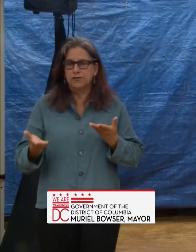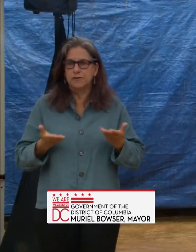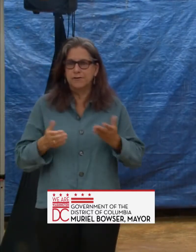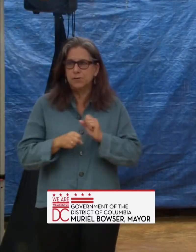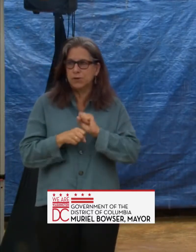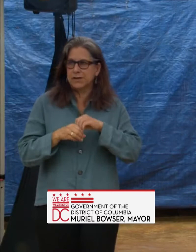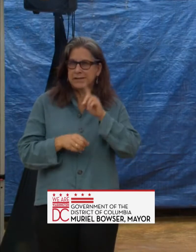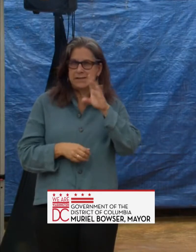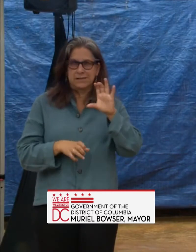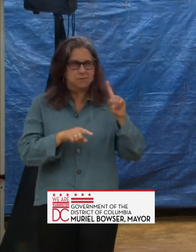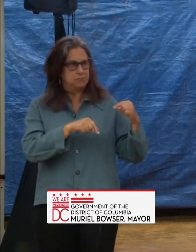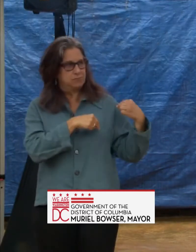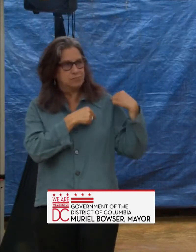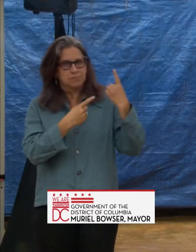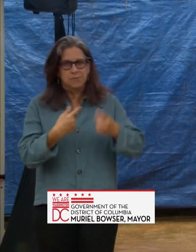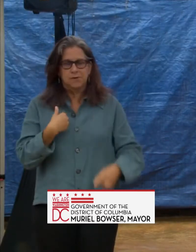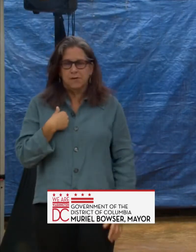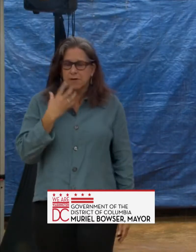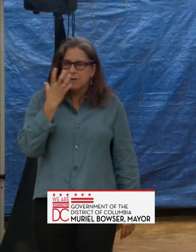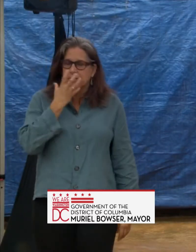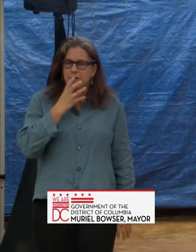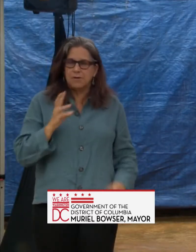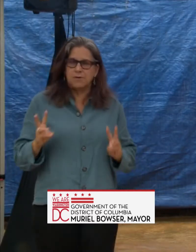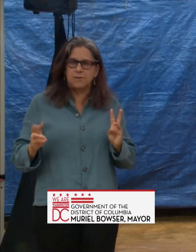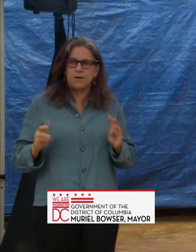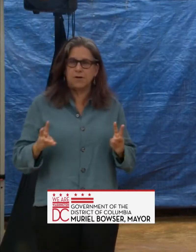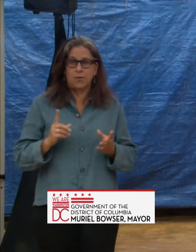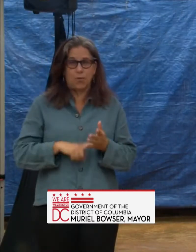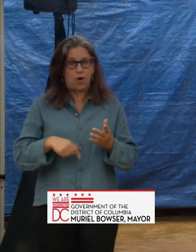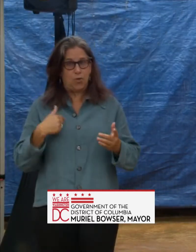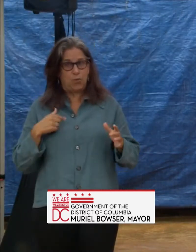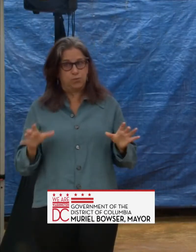THE PATH THAT WE ARE ON AND THE MILESTONE THAT WE ARE